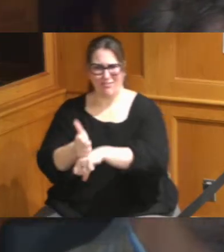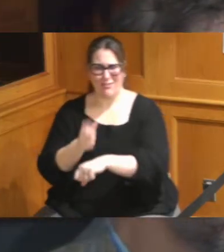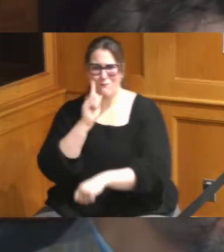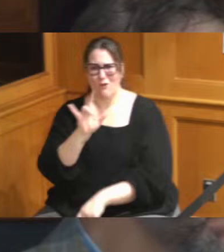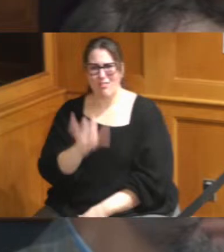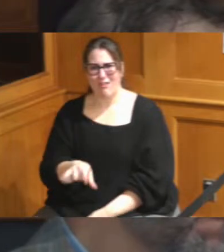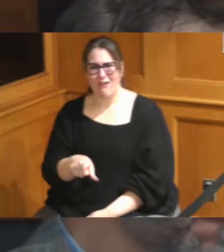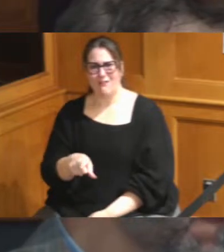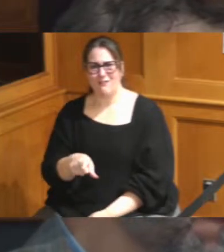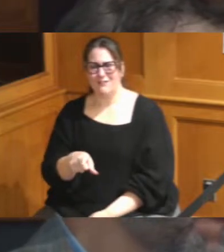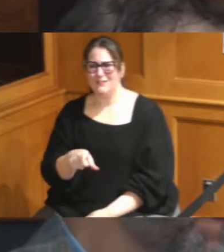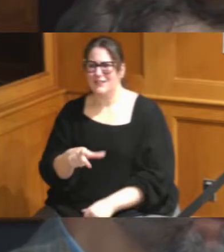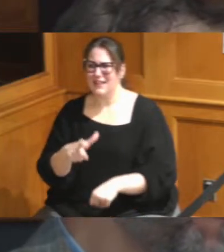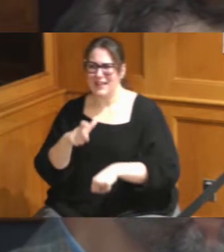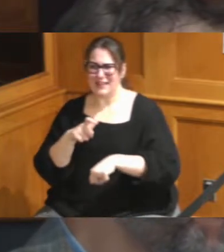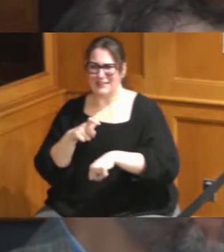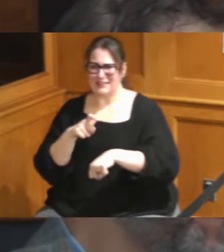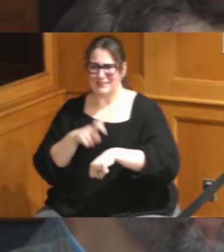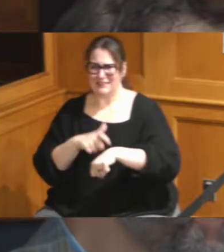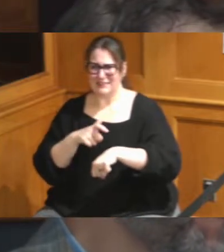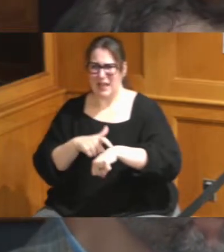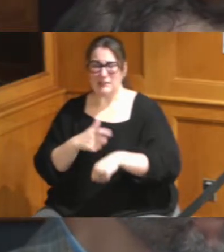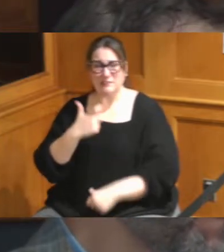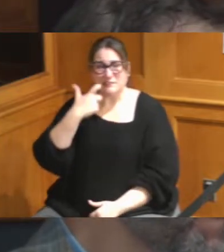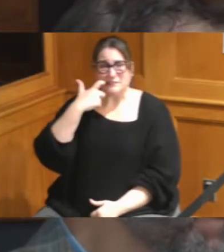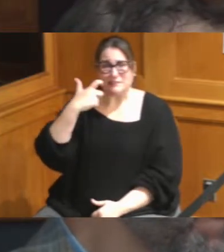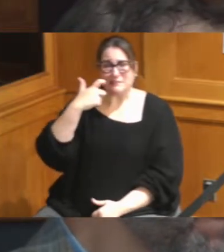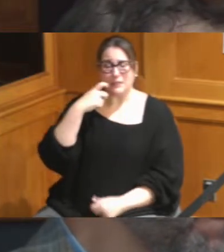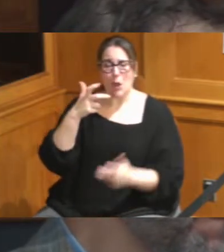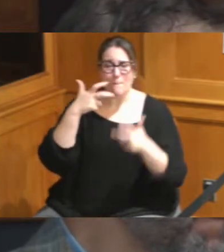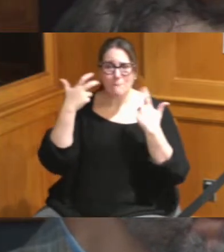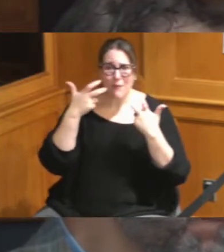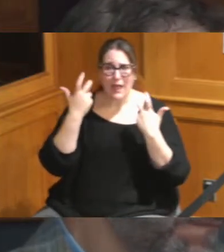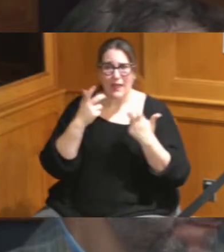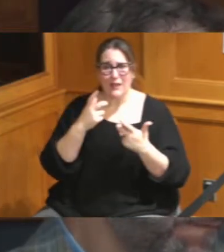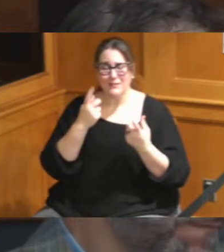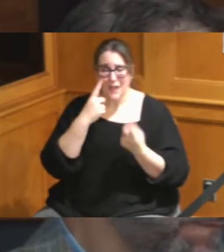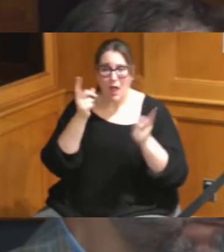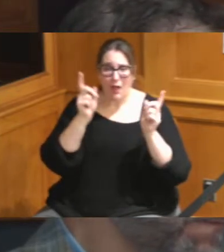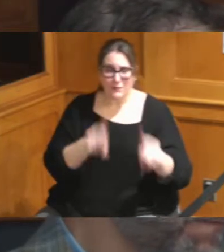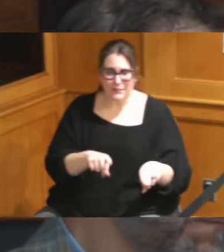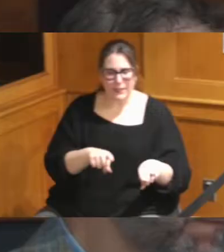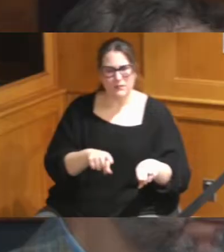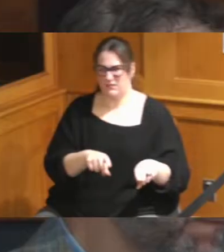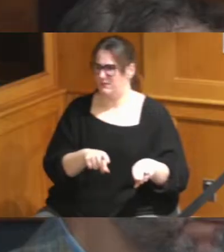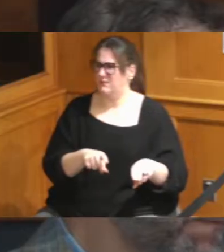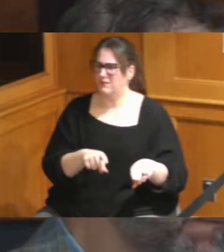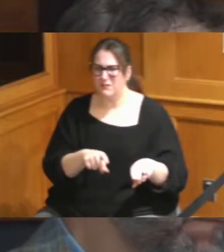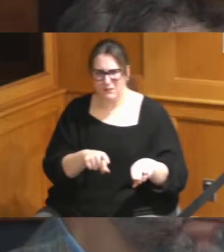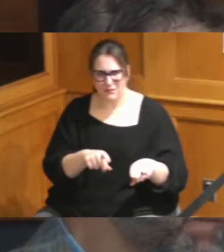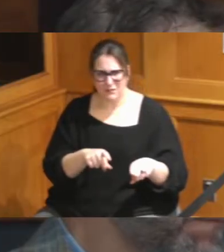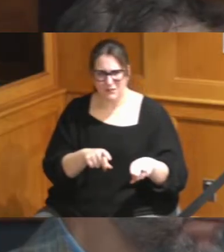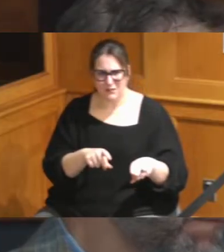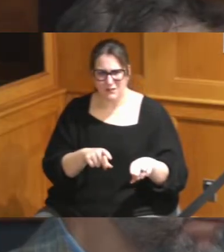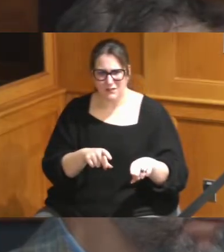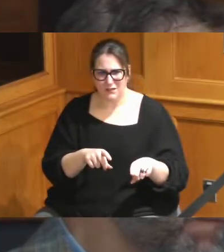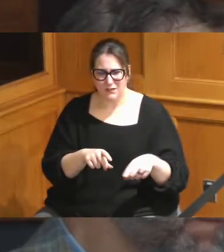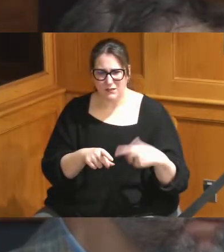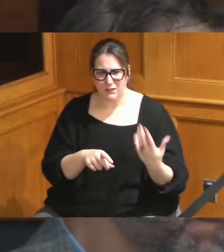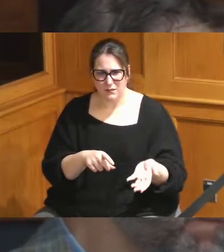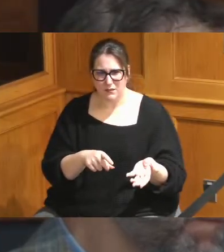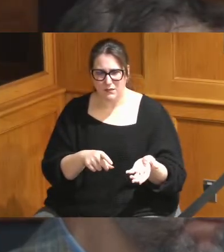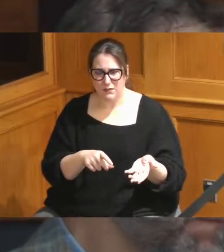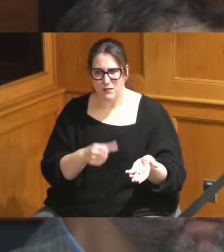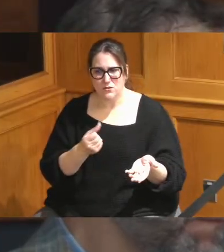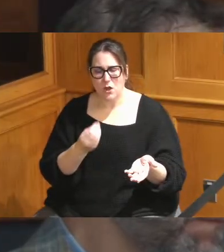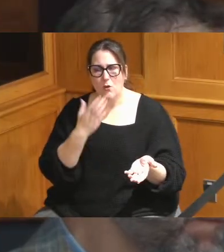the time is We just did a Bengal deal down there. There's $300 million of a guaranteed contract and